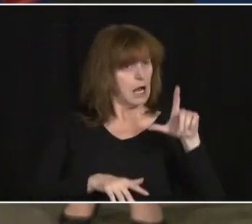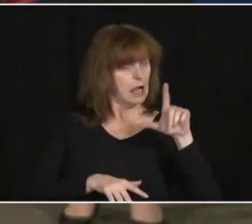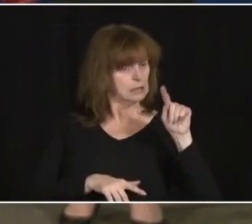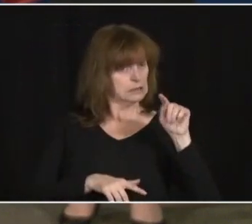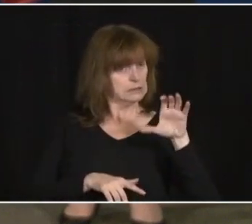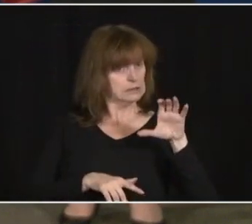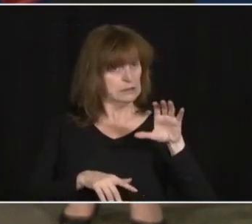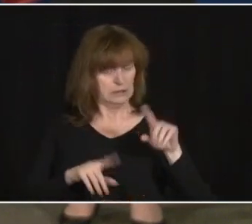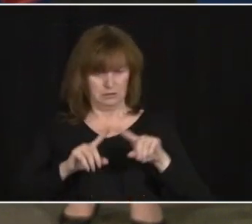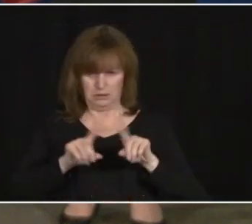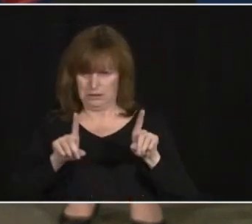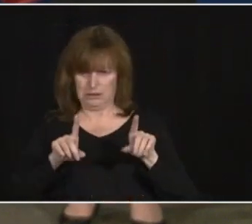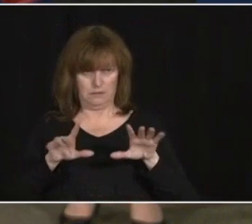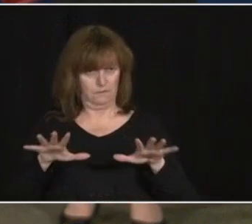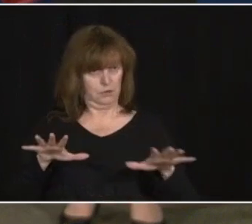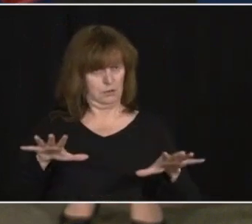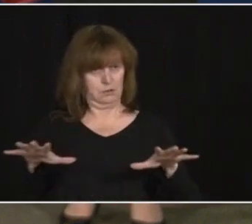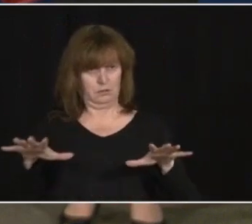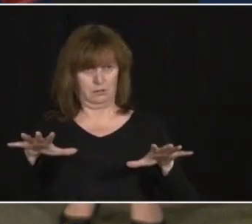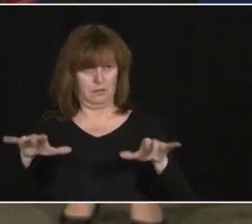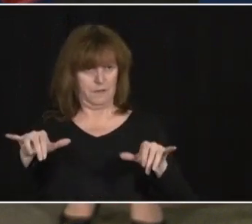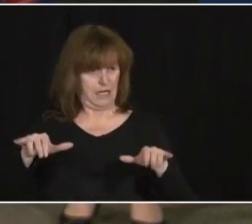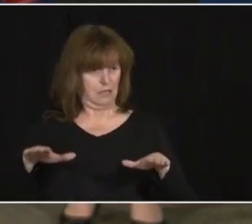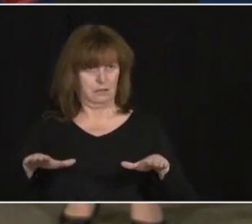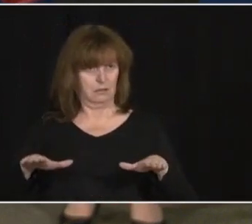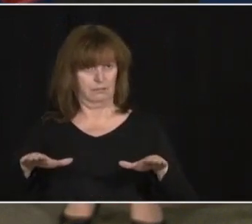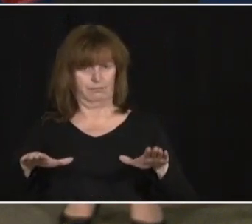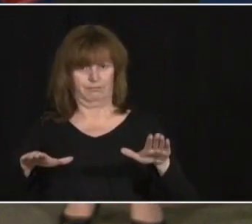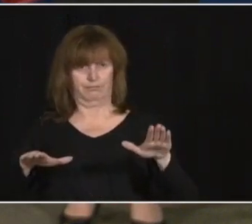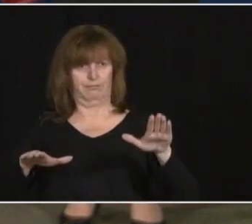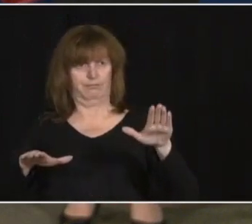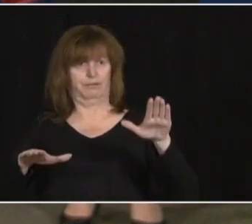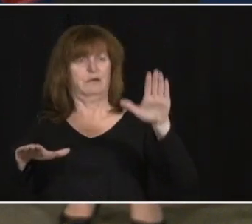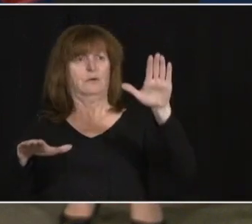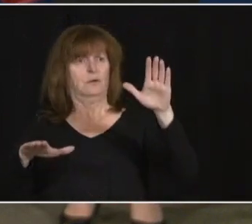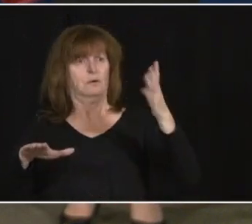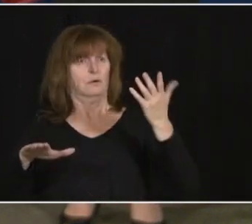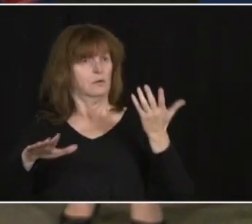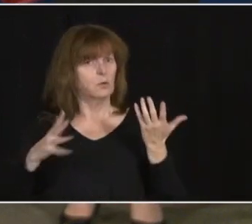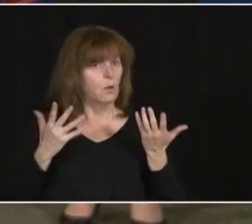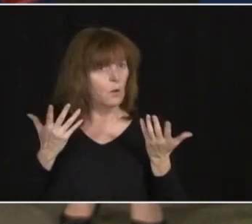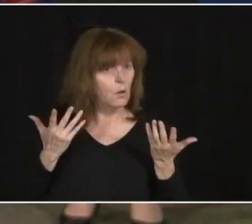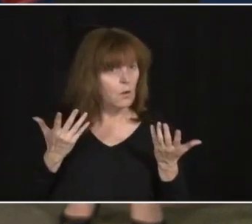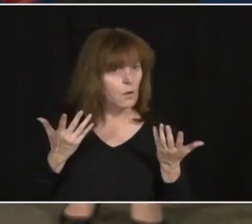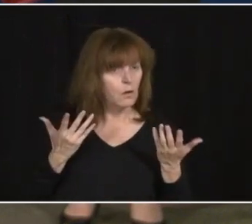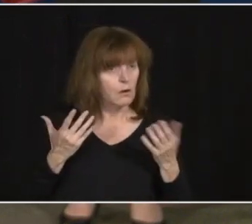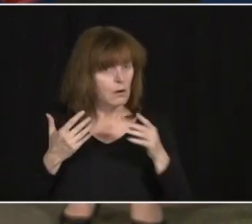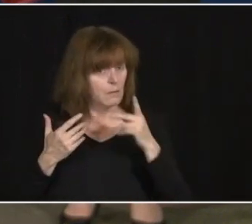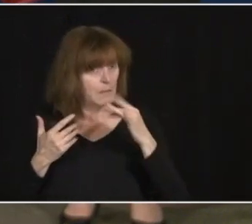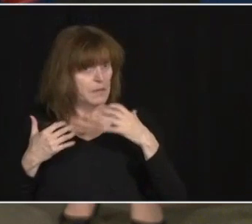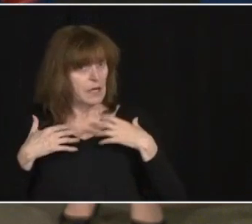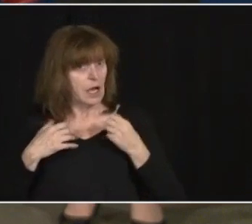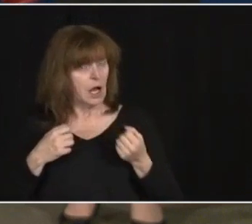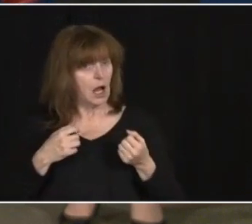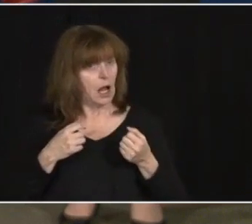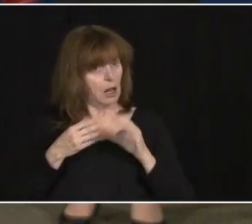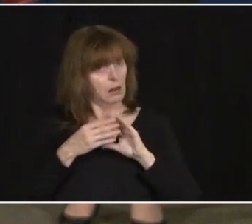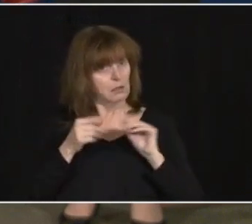you could actually lighten up some of the social distancing measures on the general public side? Or would that